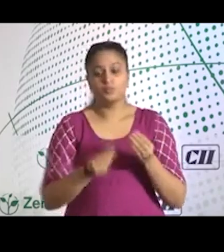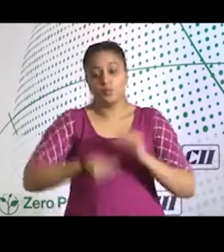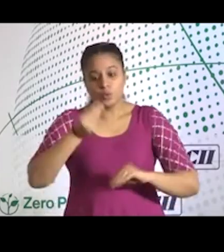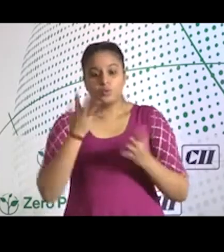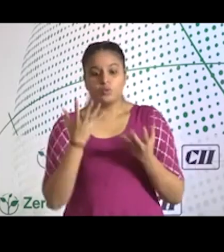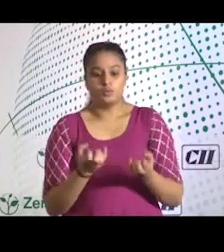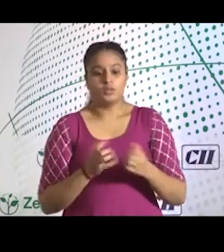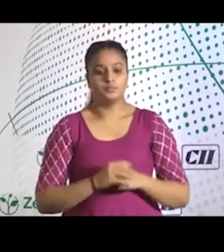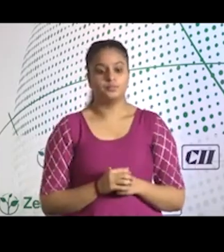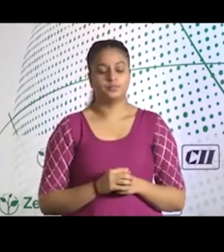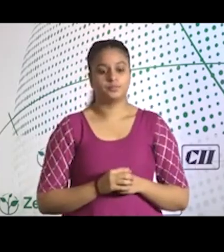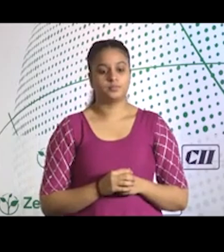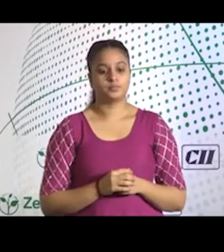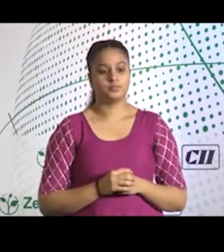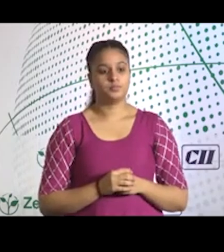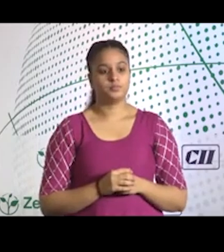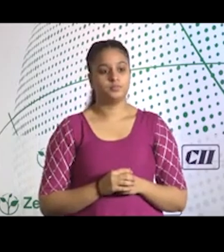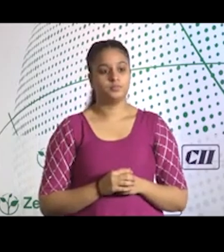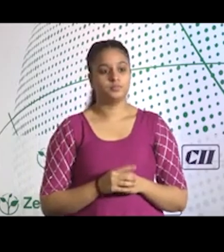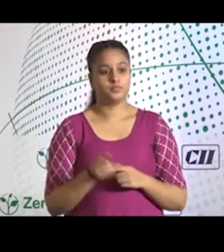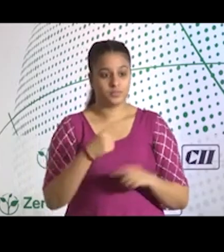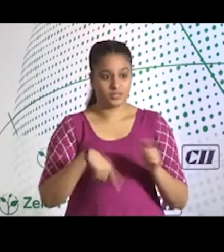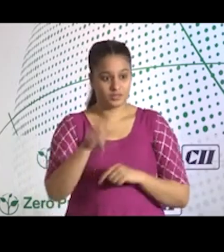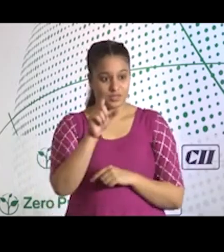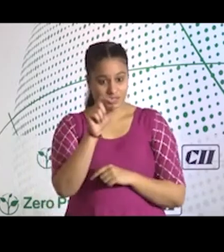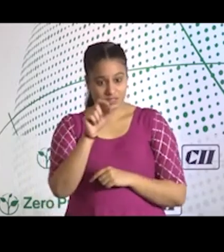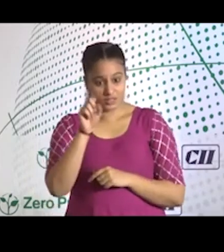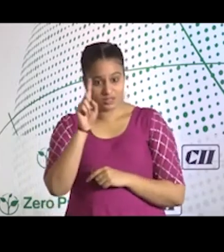And we got 100,000 people, organizations.